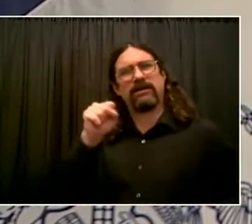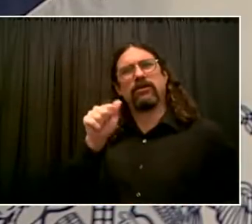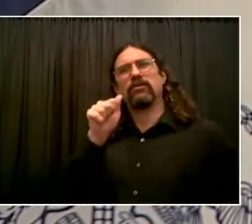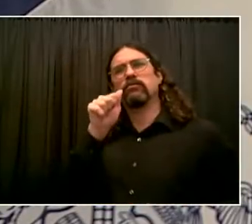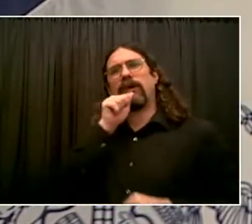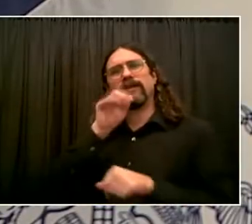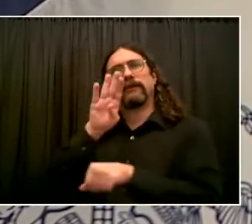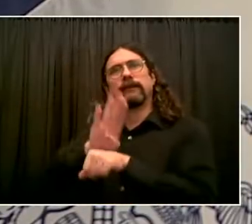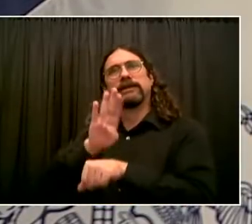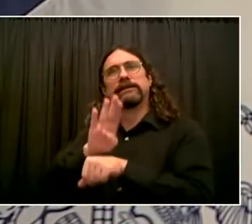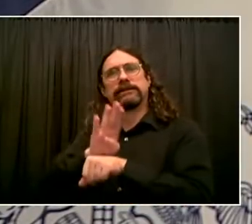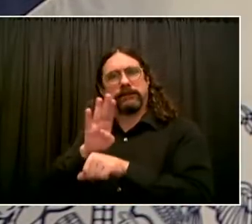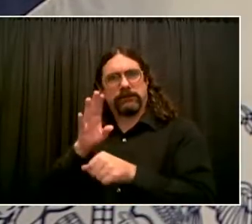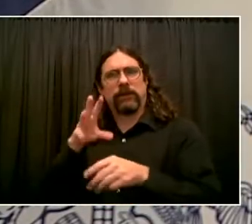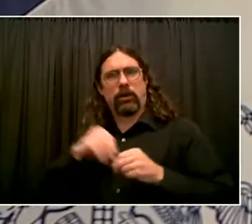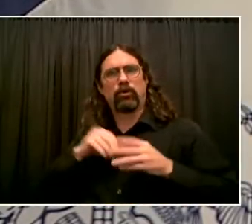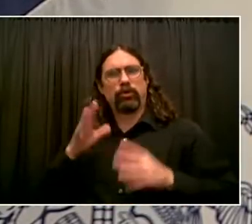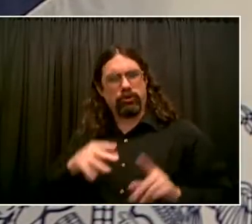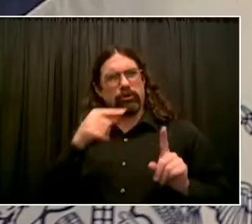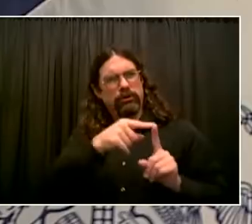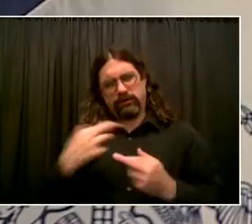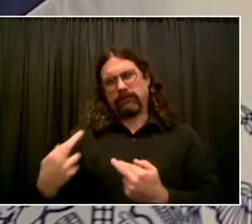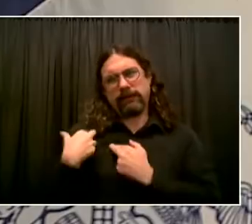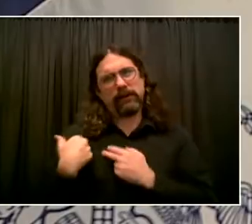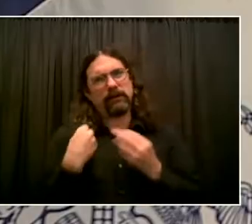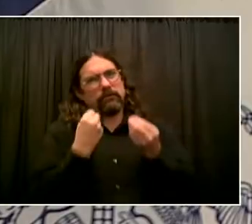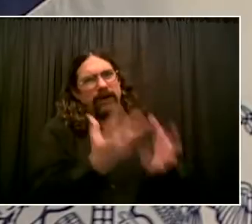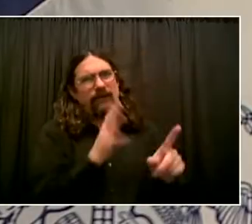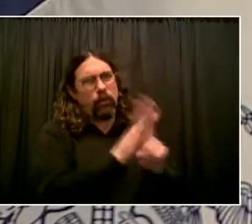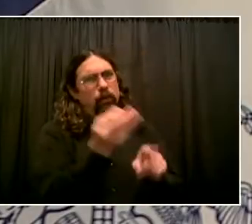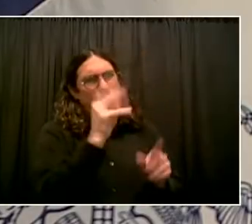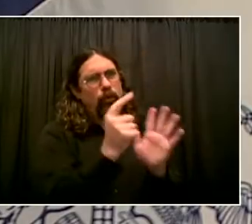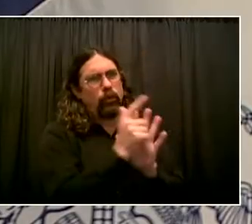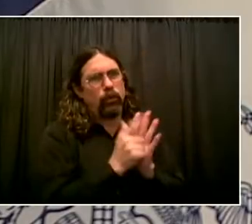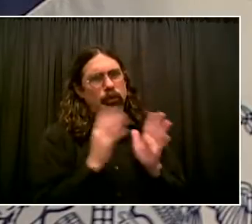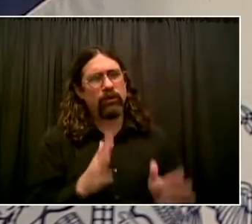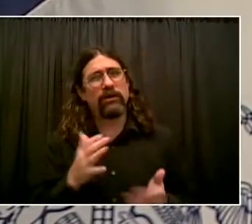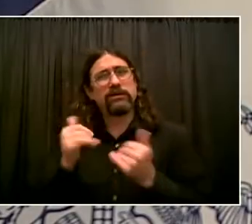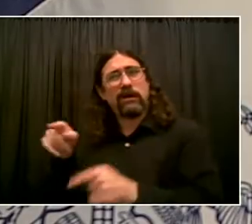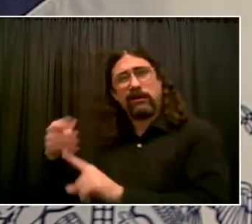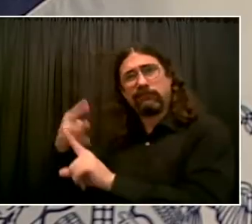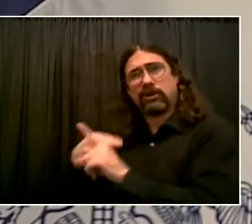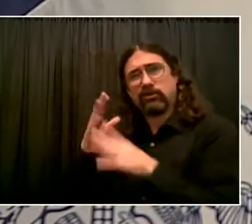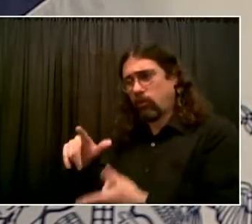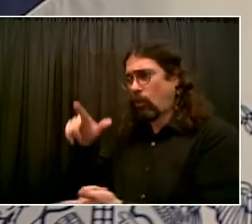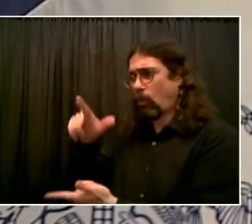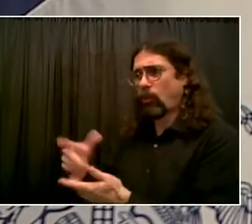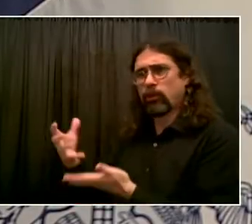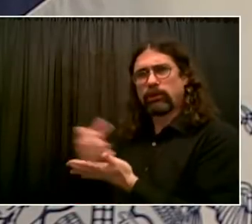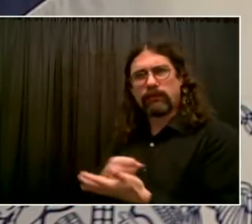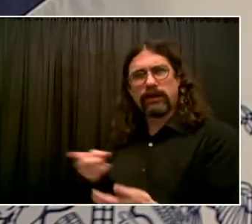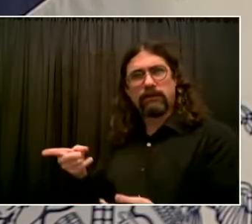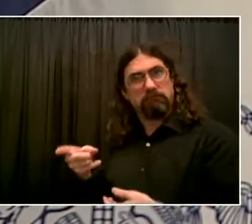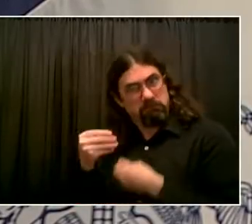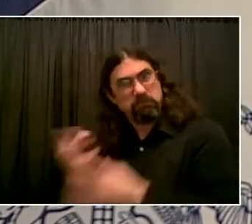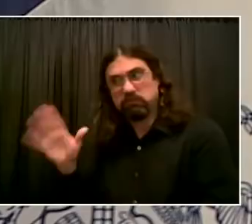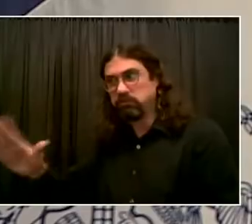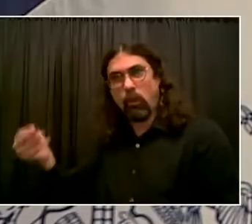THINK IS GOOD FOR EVERYONE.